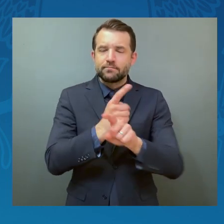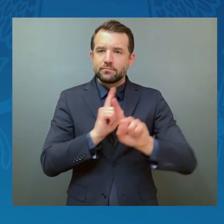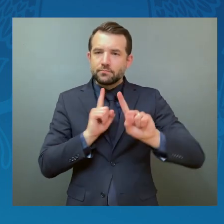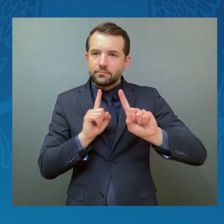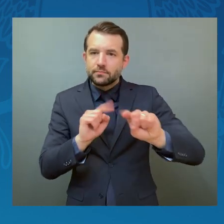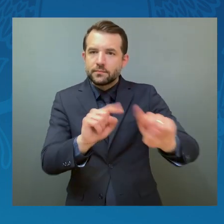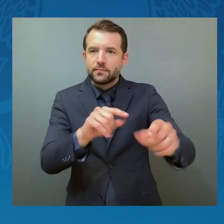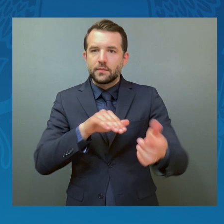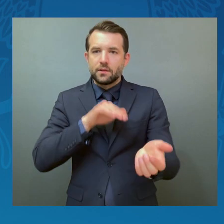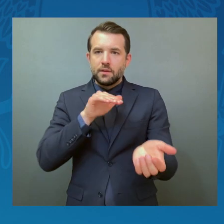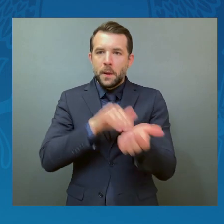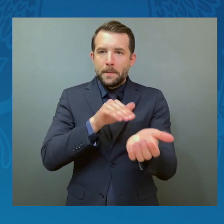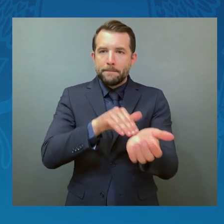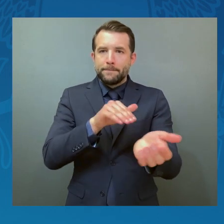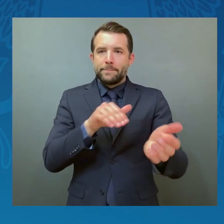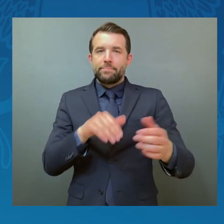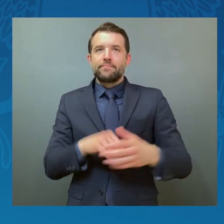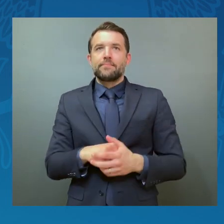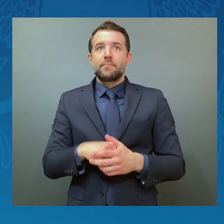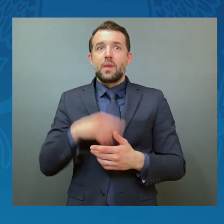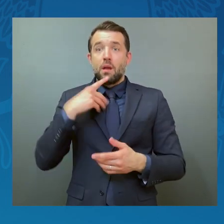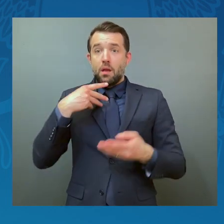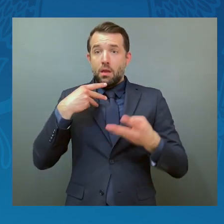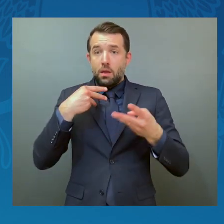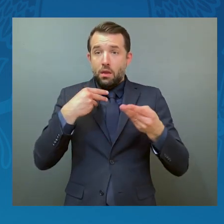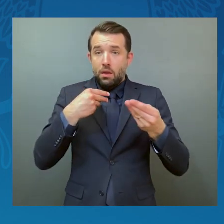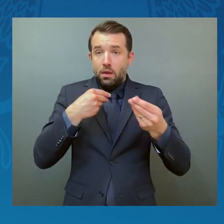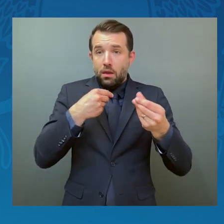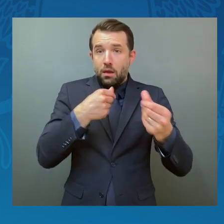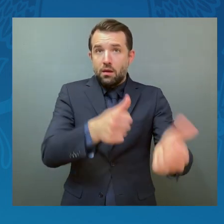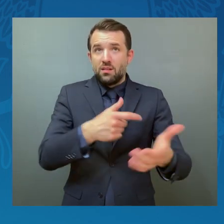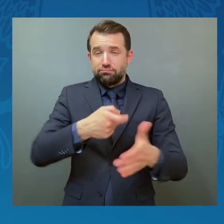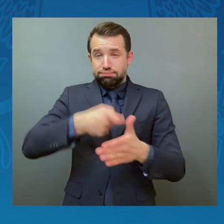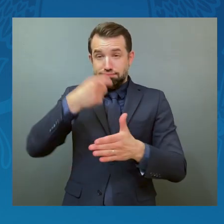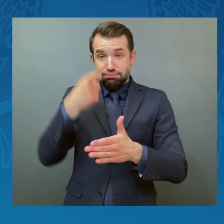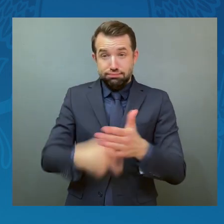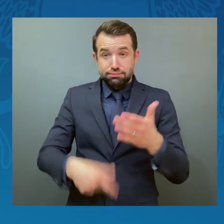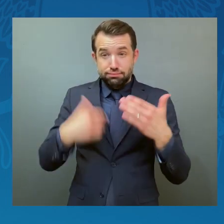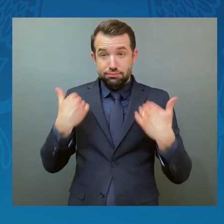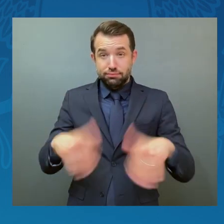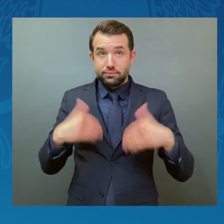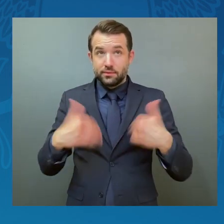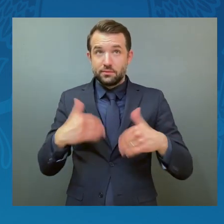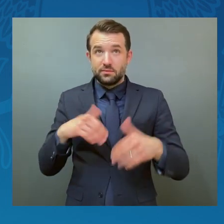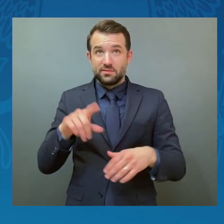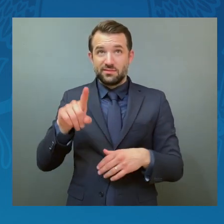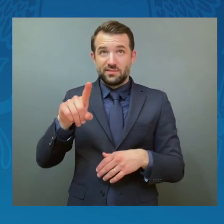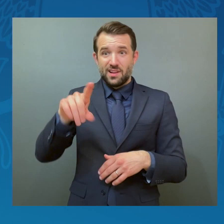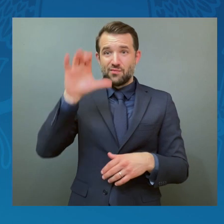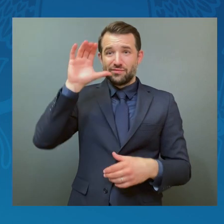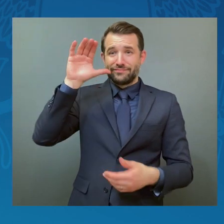that can cost hundreds or thousands of dollars a week, which most people cannot afford.